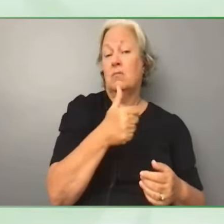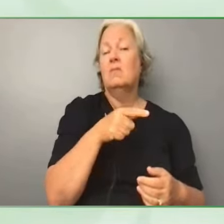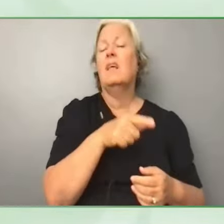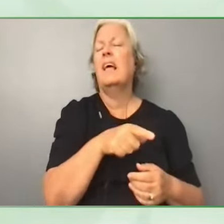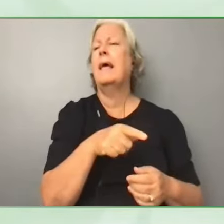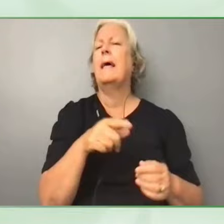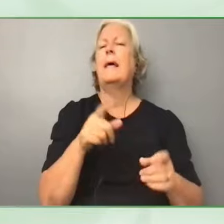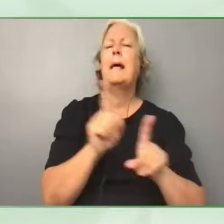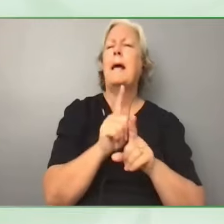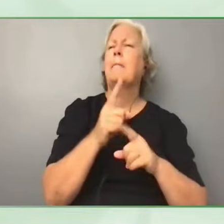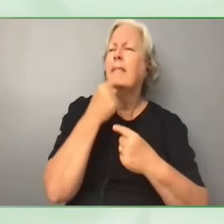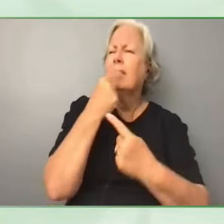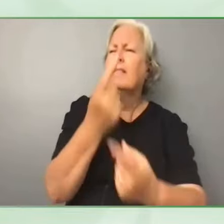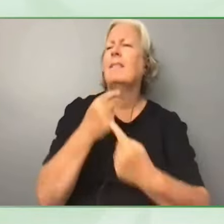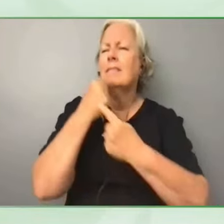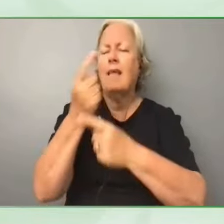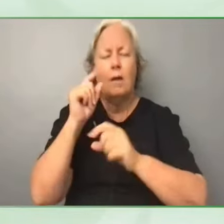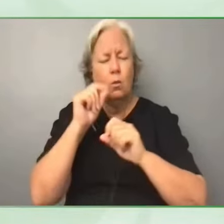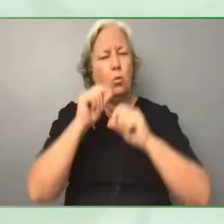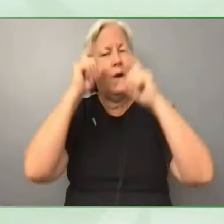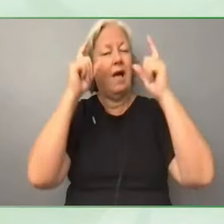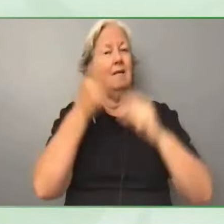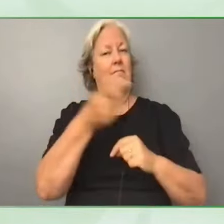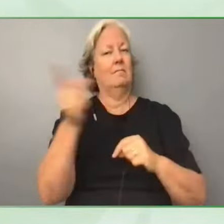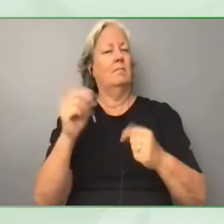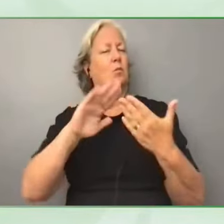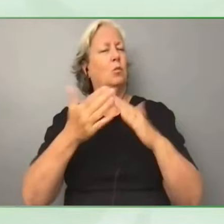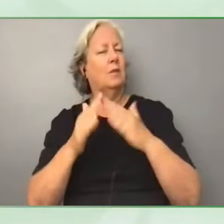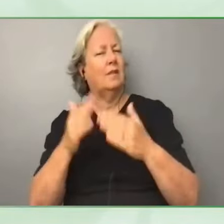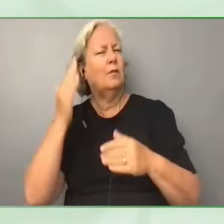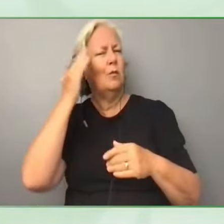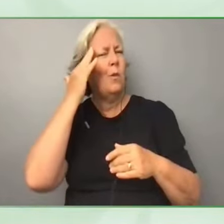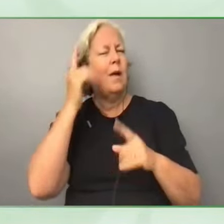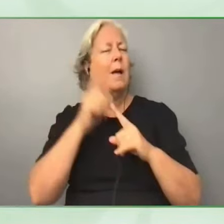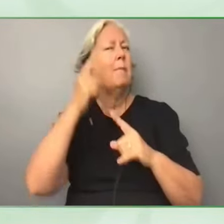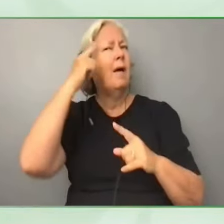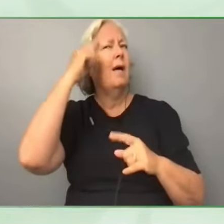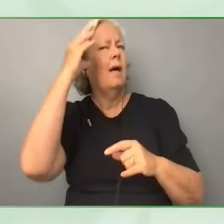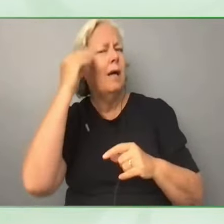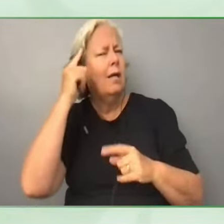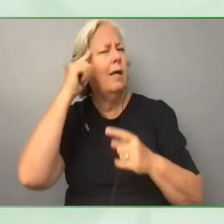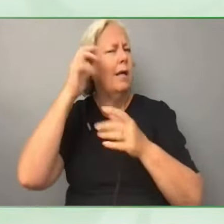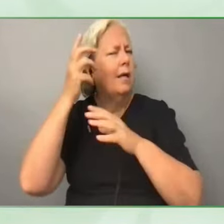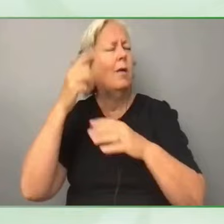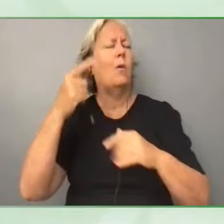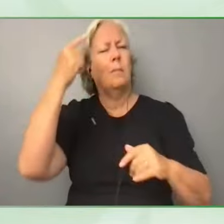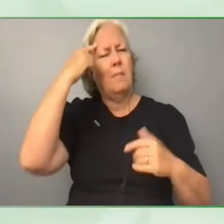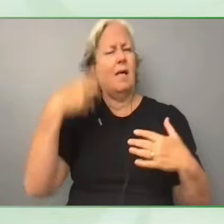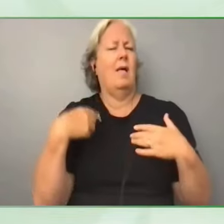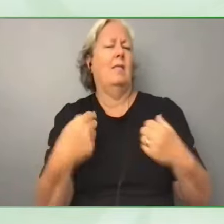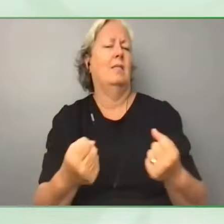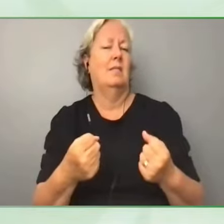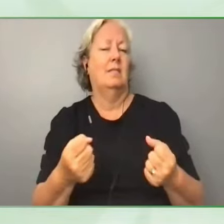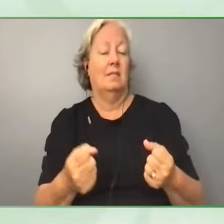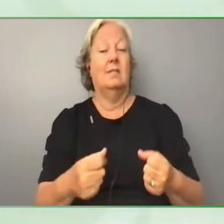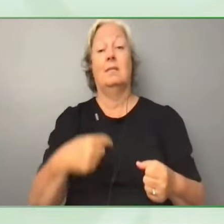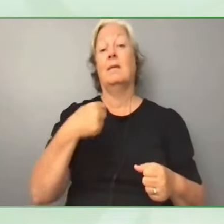persons with intellectual disabilities and mental health. The main leaders of the communities, the support groups,